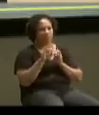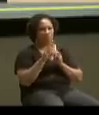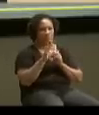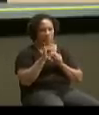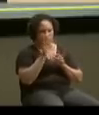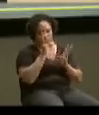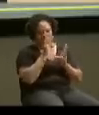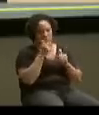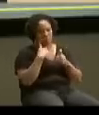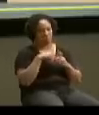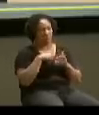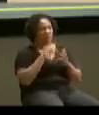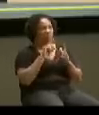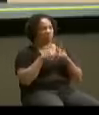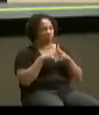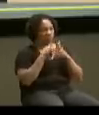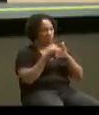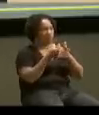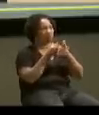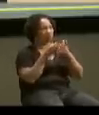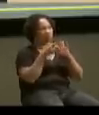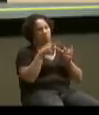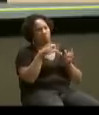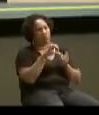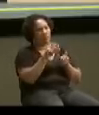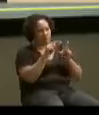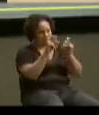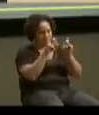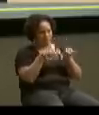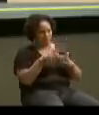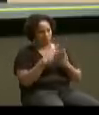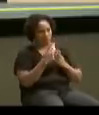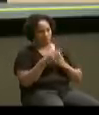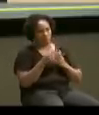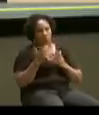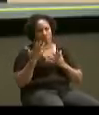WE'RE AWARE OF THAT. SO WE STARTED A PILOT PROGRAM IN WHICH WE ALREADY HAVE 60